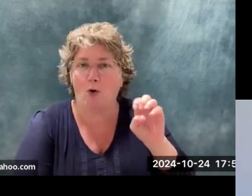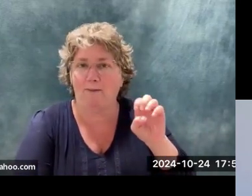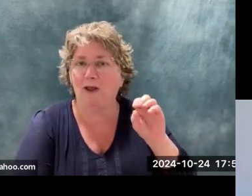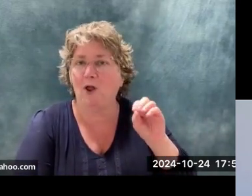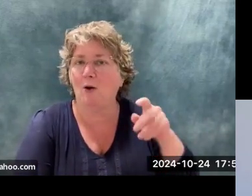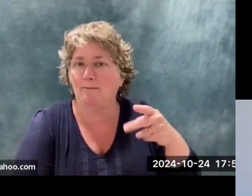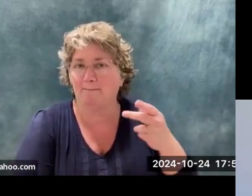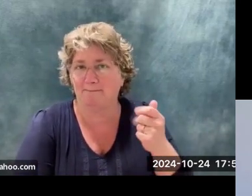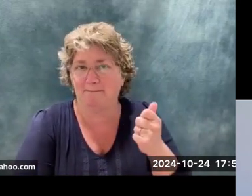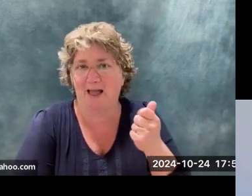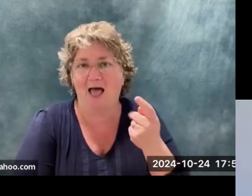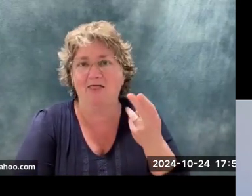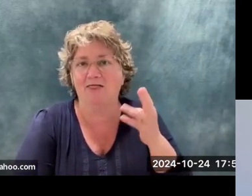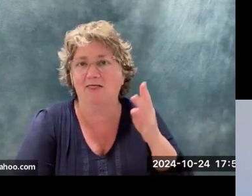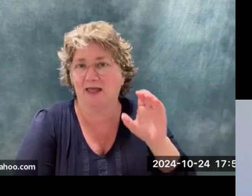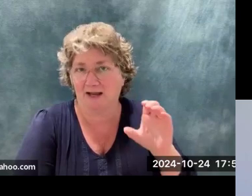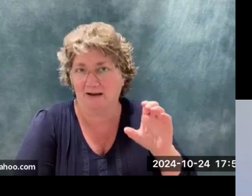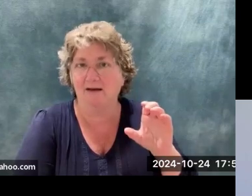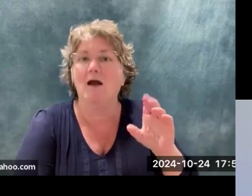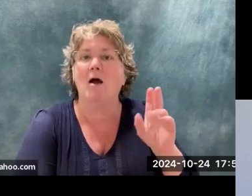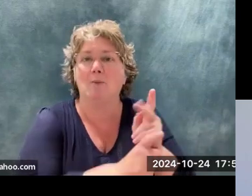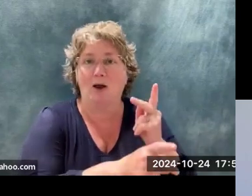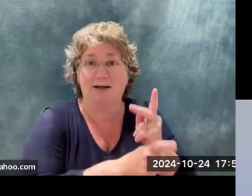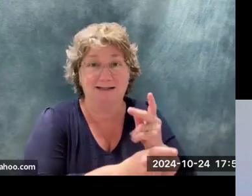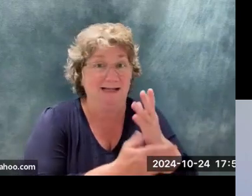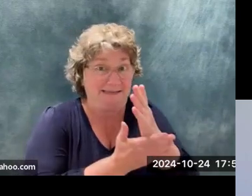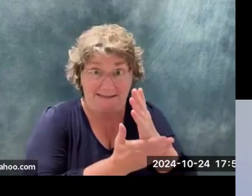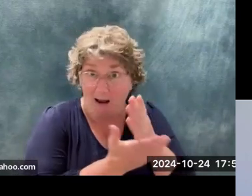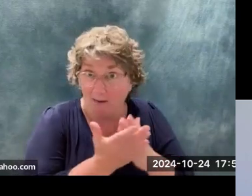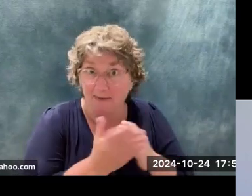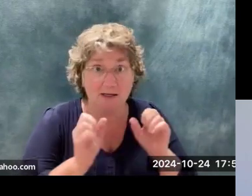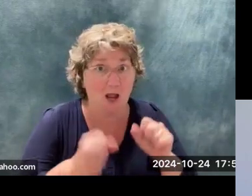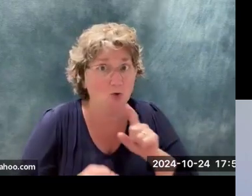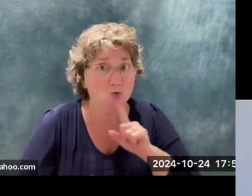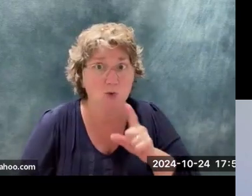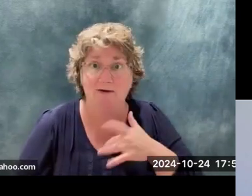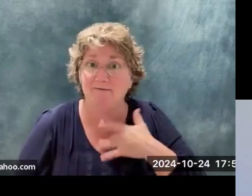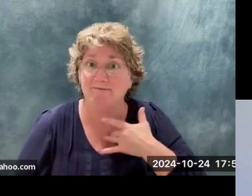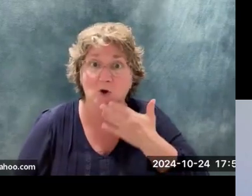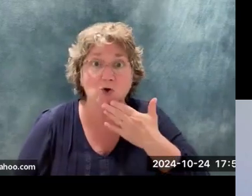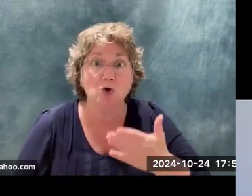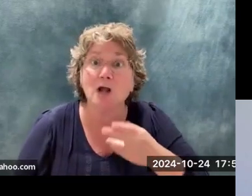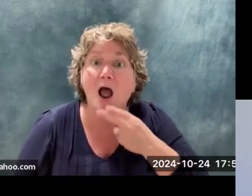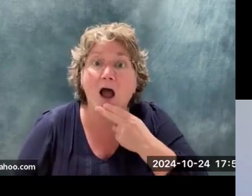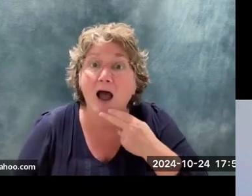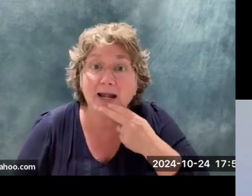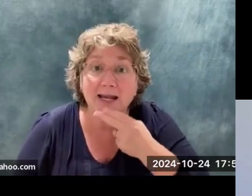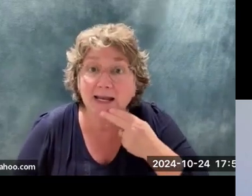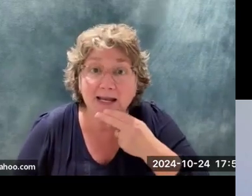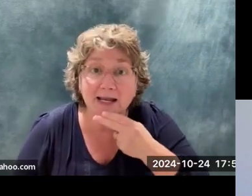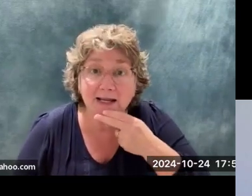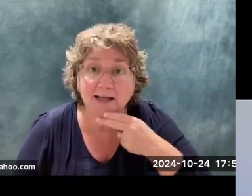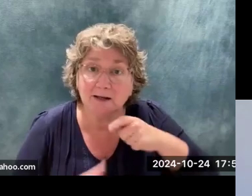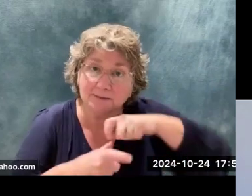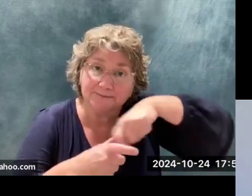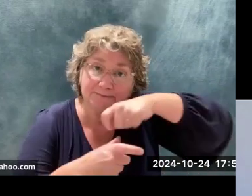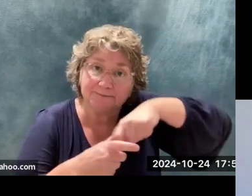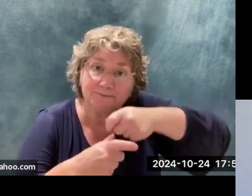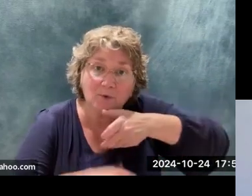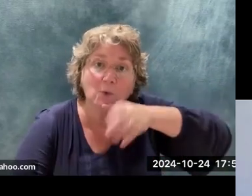can be soothing and harmless. People use honey to be soothing and harmless